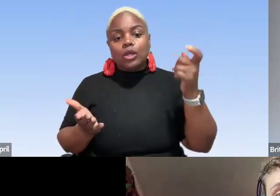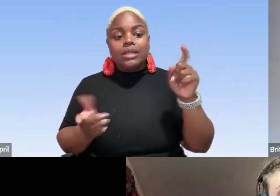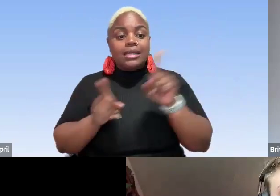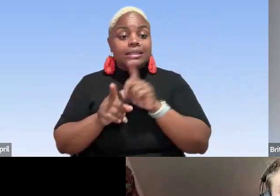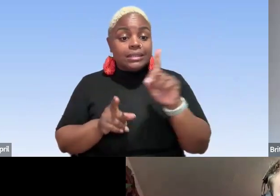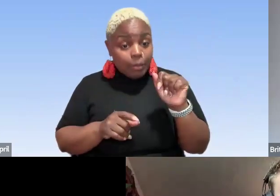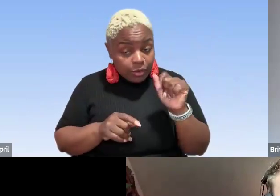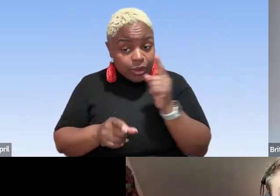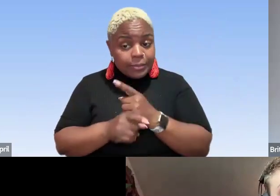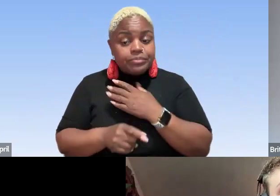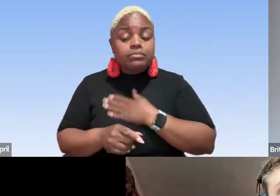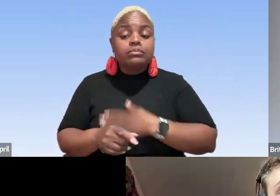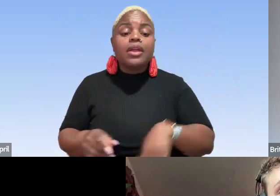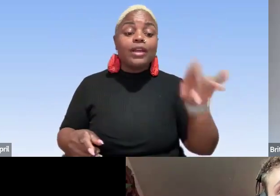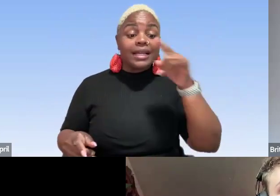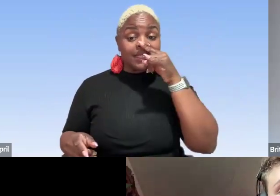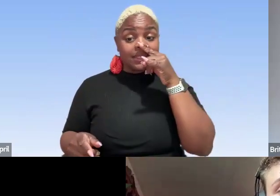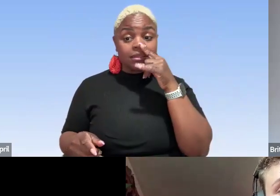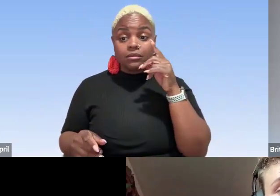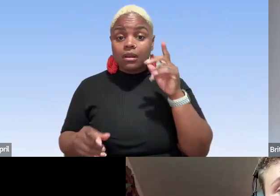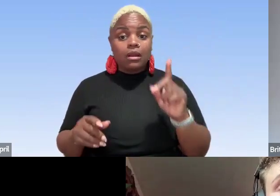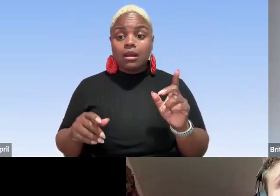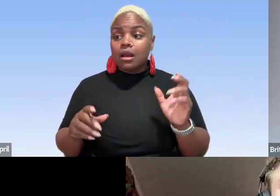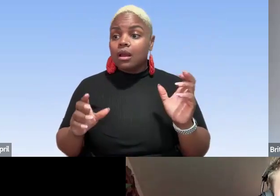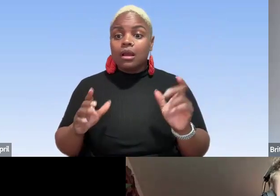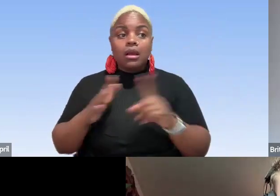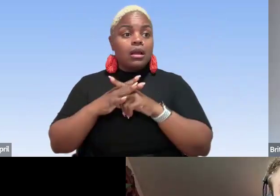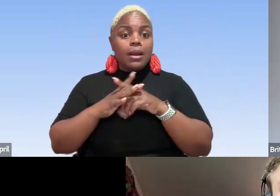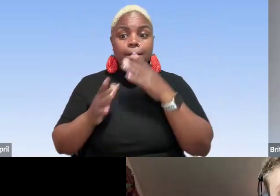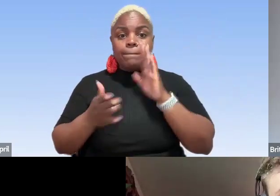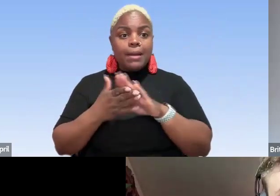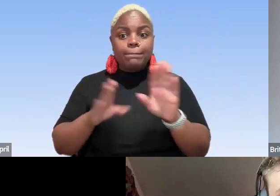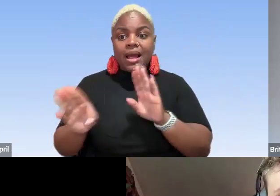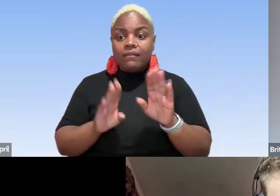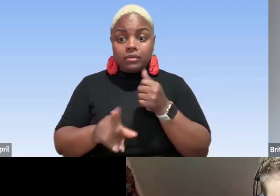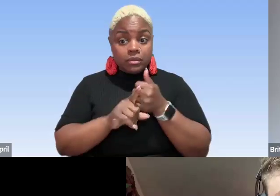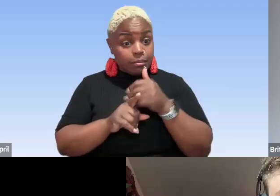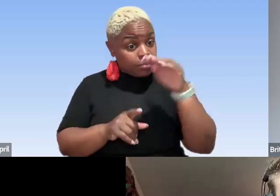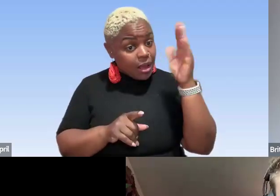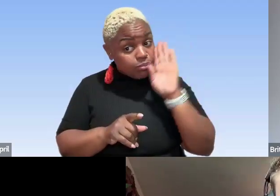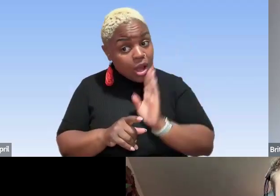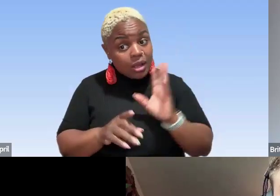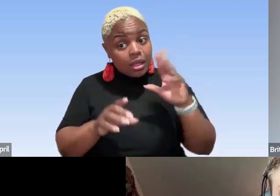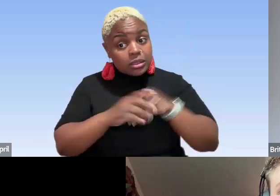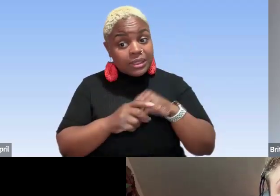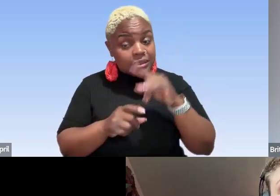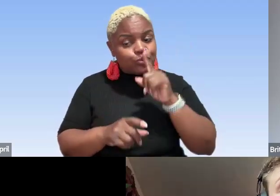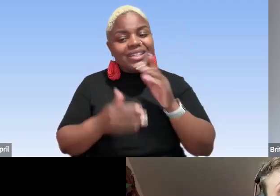out later, if you're a Black and Brown autistic kid, it's much easier for the state to snatch those people into captivity.